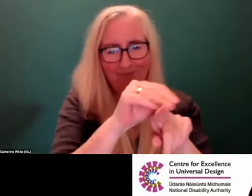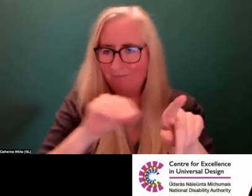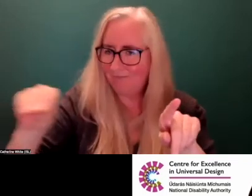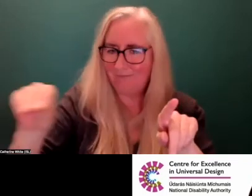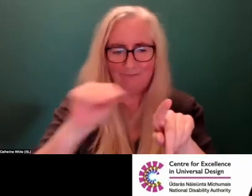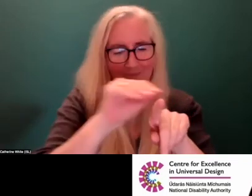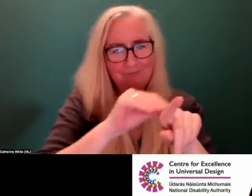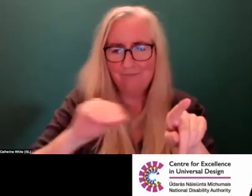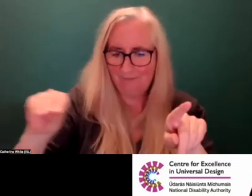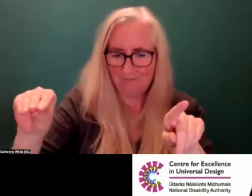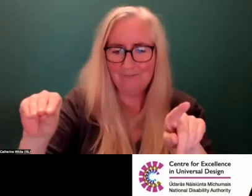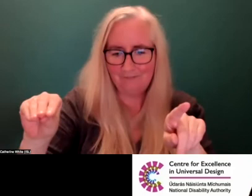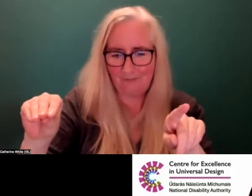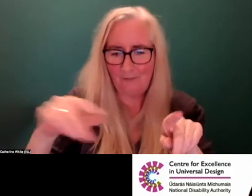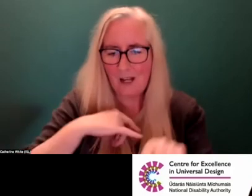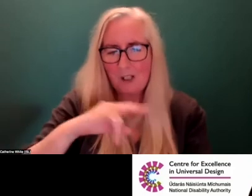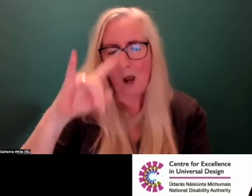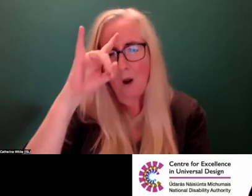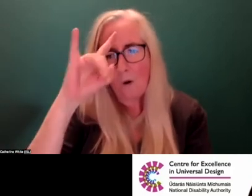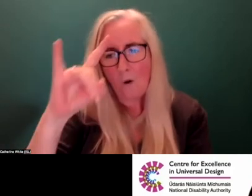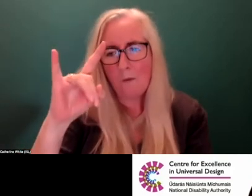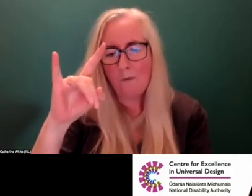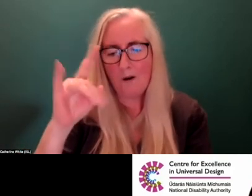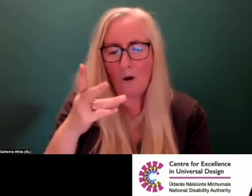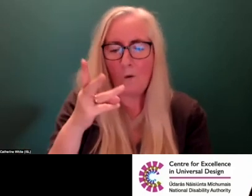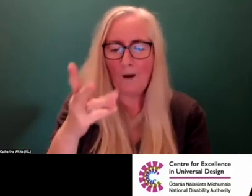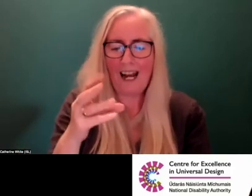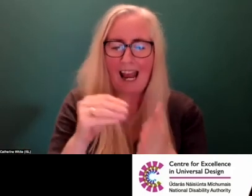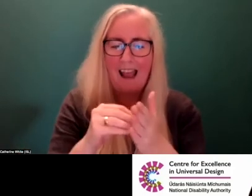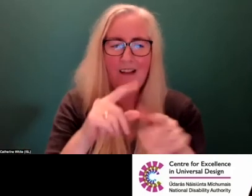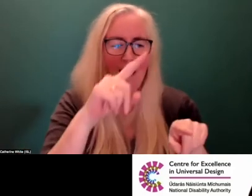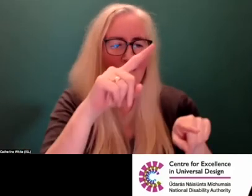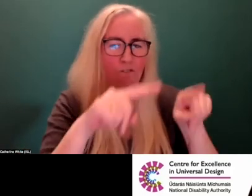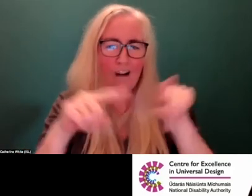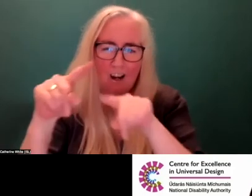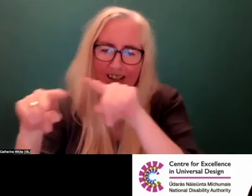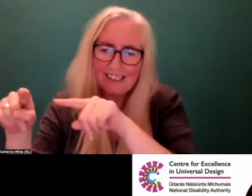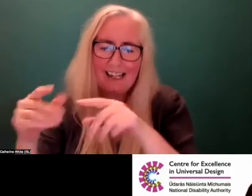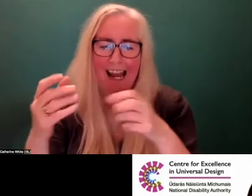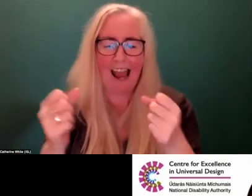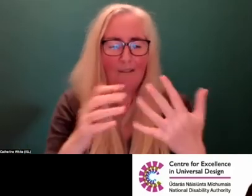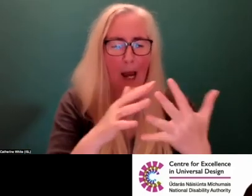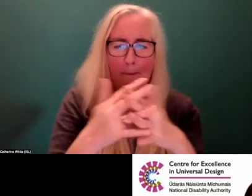I think -- I'm hoping that actually, we will end up with quite a bit of variety and mix